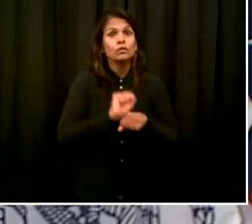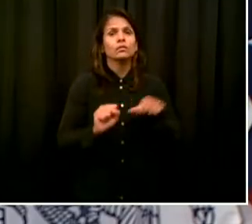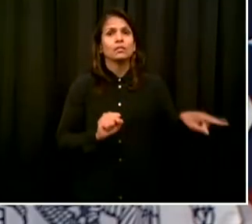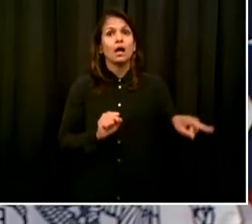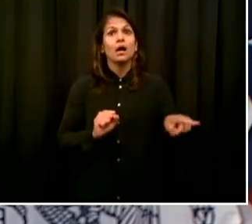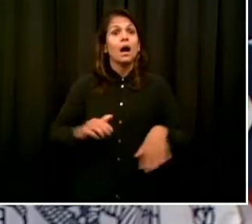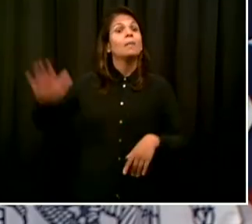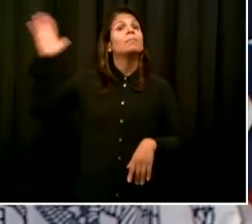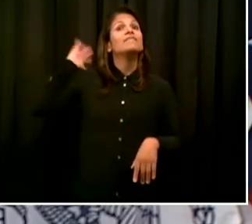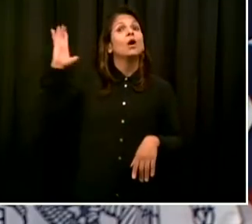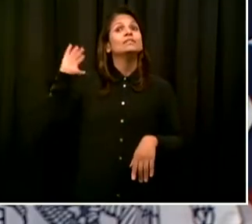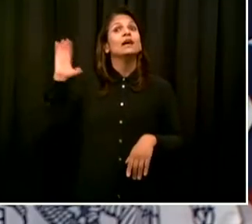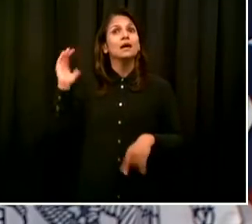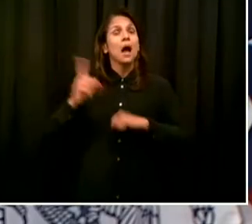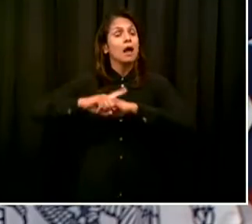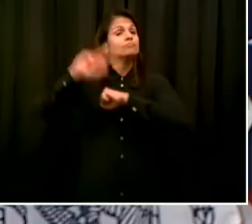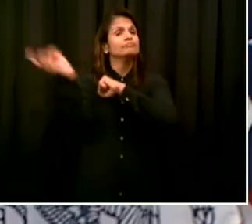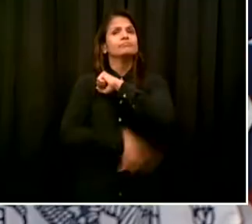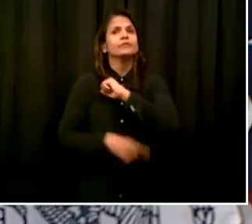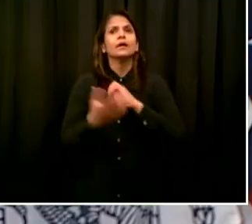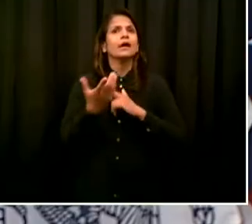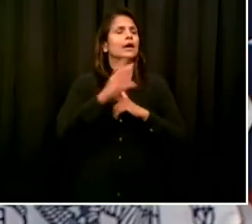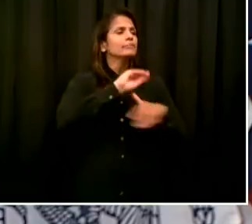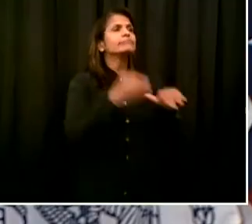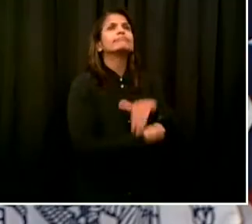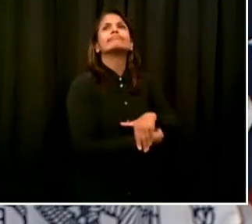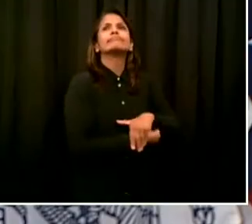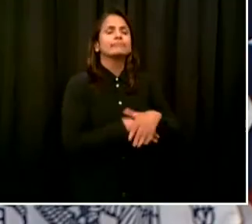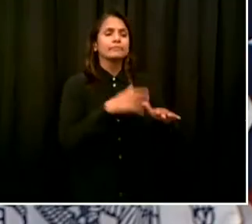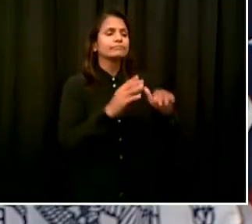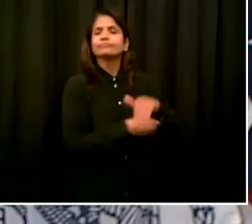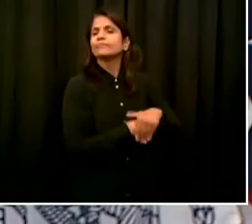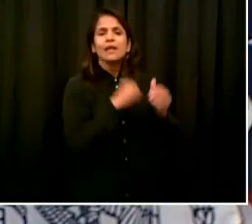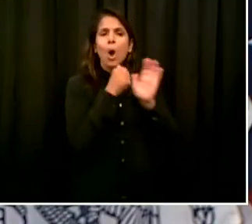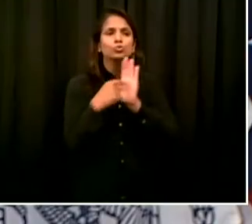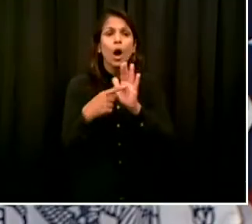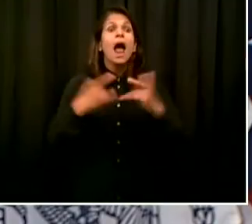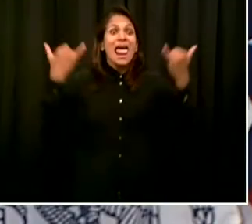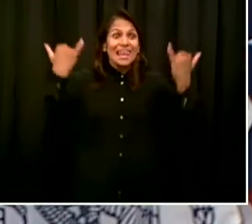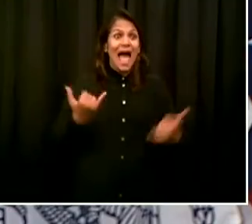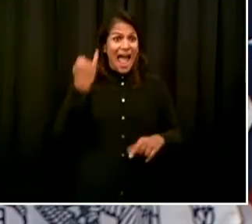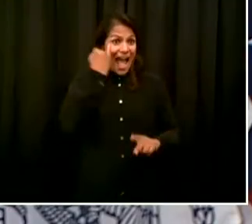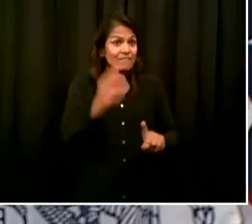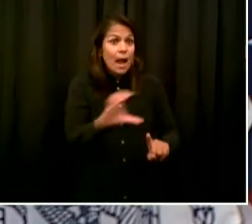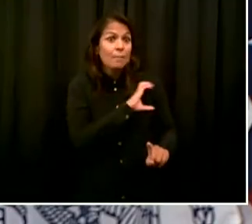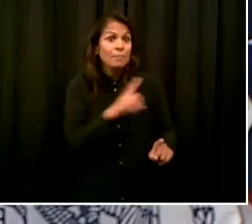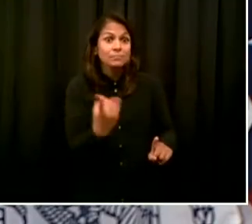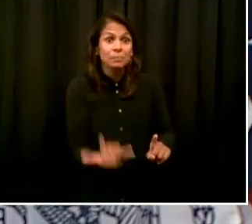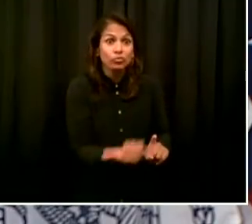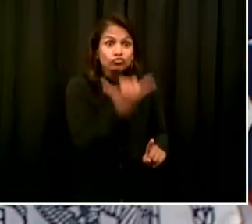PROCESS, WHICH WASN'T ALLOWABLE UNDER THE LAW THAT REPOUVISLY EXISTED. THAT CHANGED IN